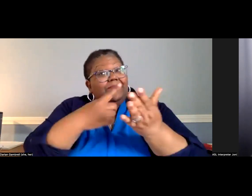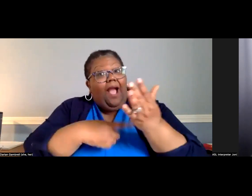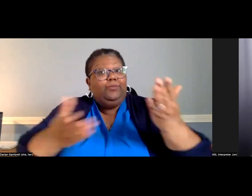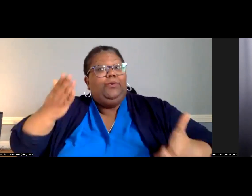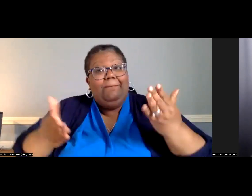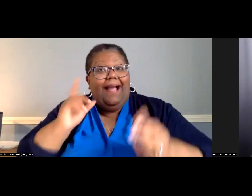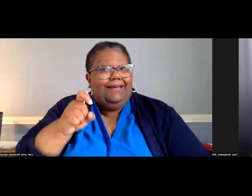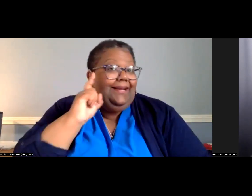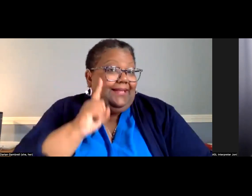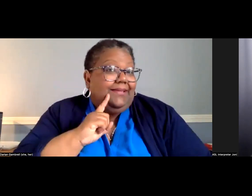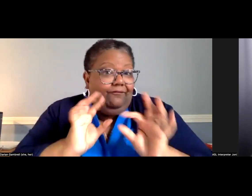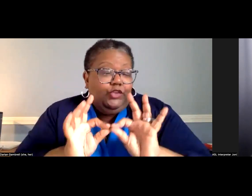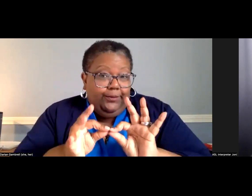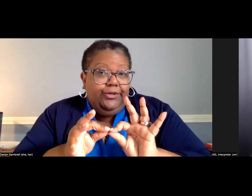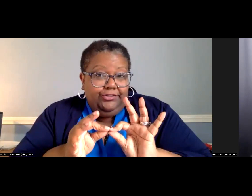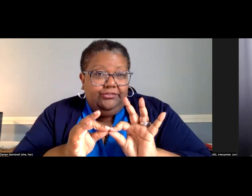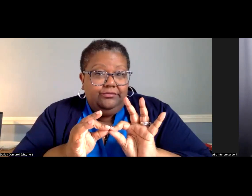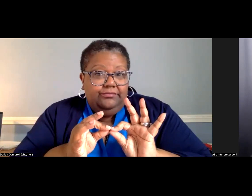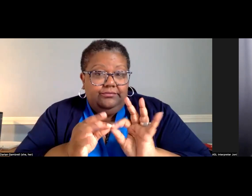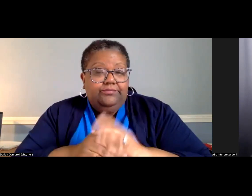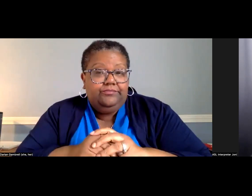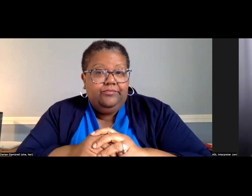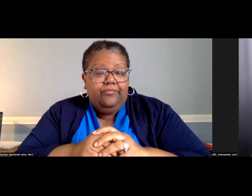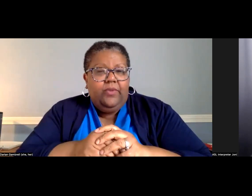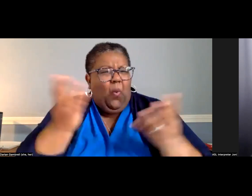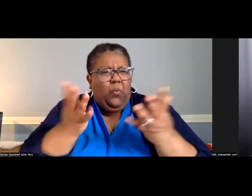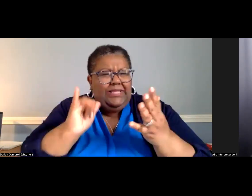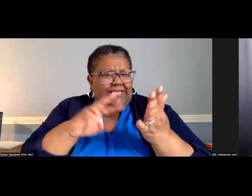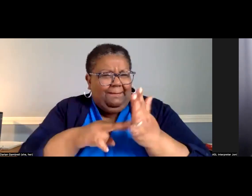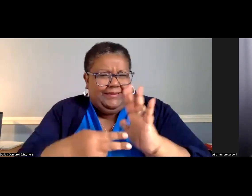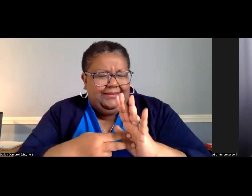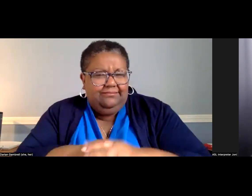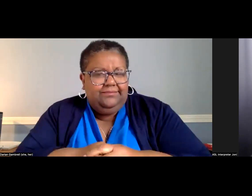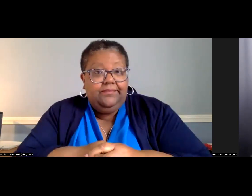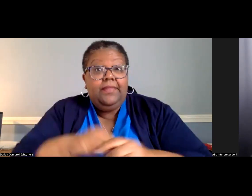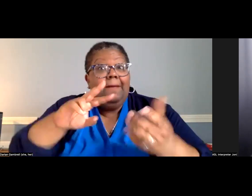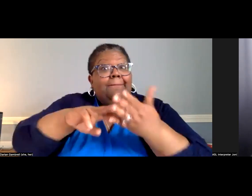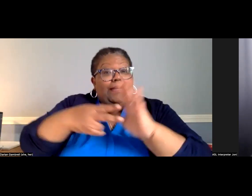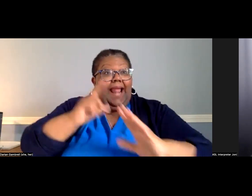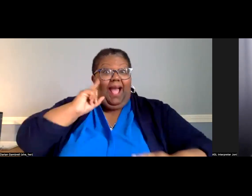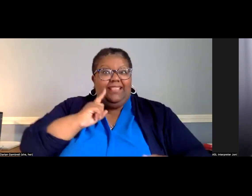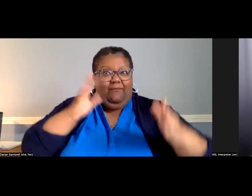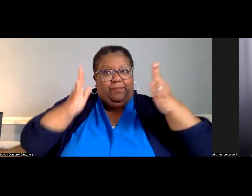interpreter. sometimes they might request a deaf interpreter and you might think well what does